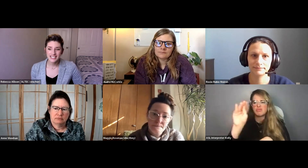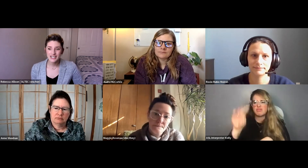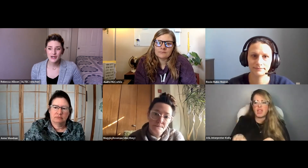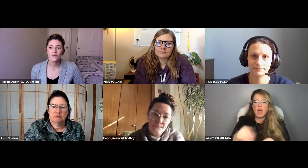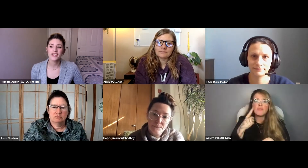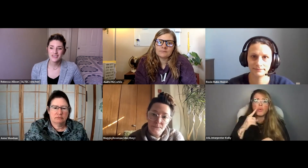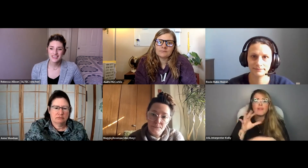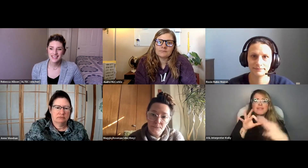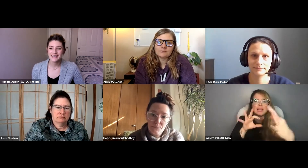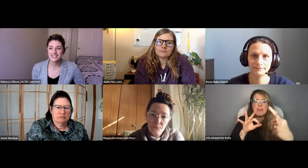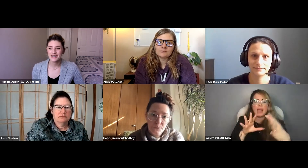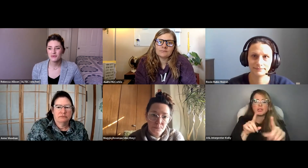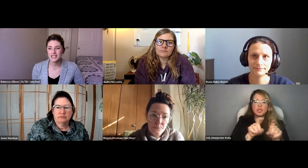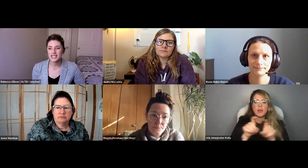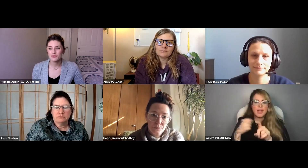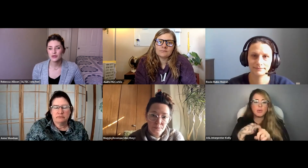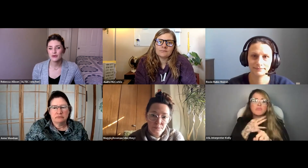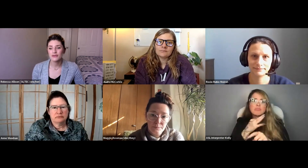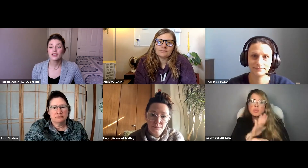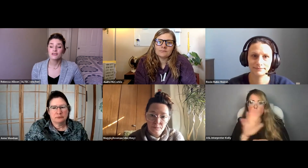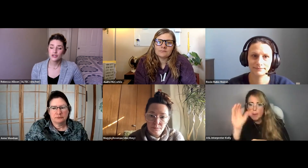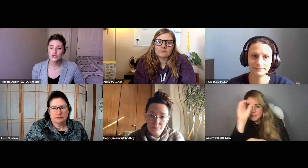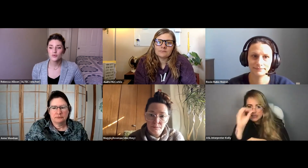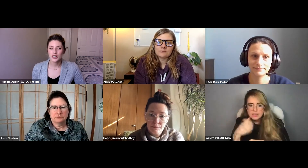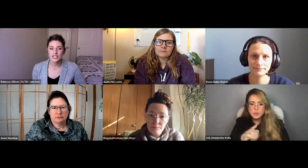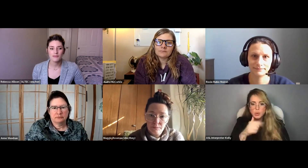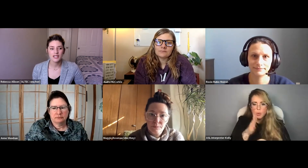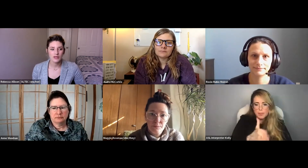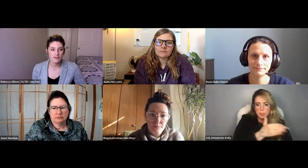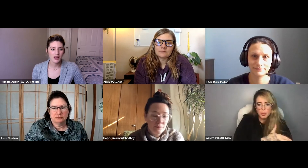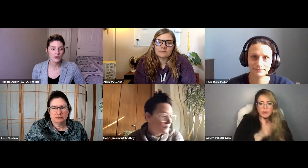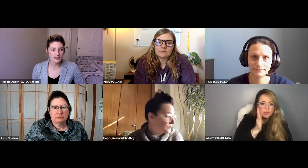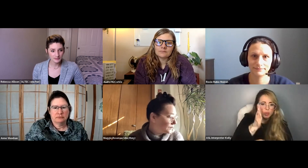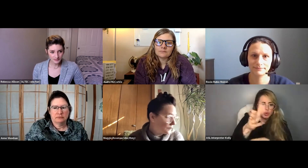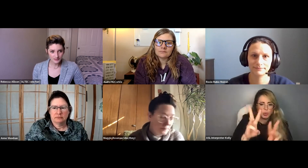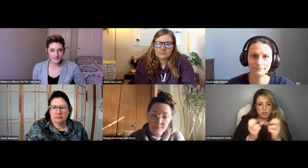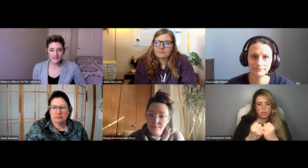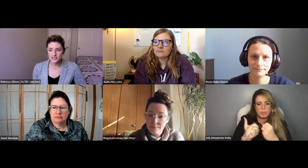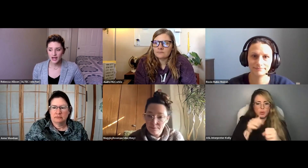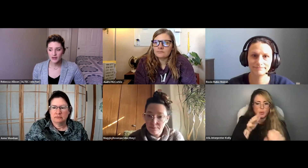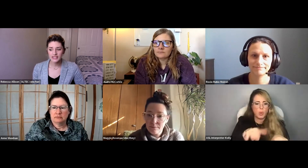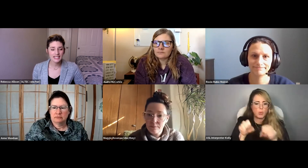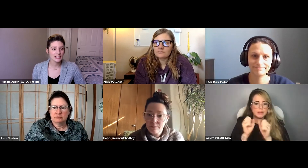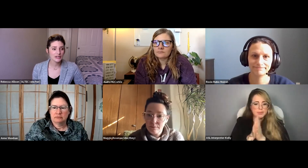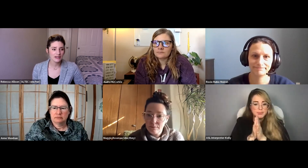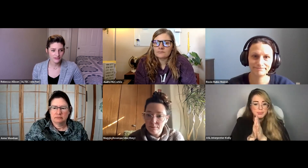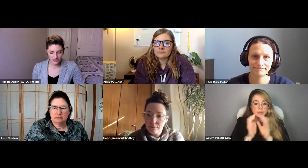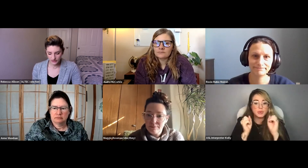hear what you think so that we can improve future workshops that we may hold. So I will include a few